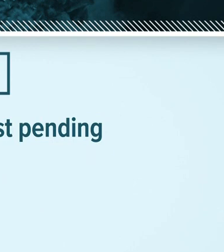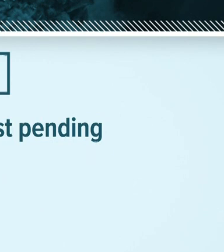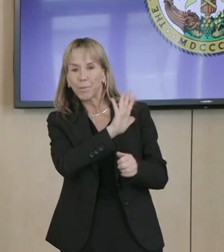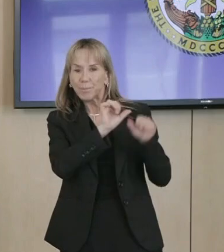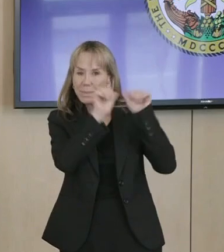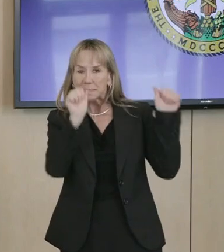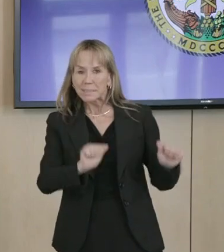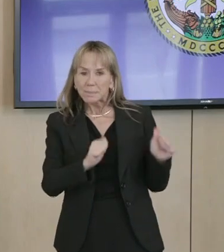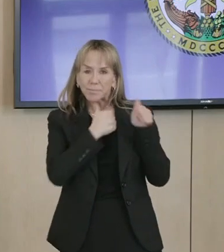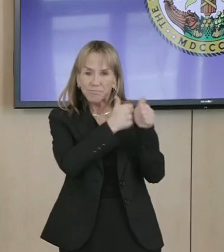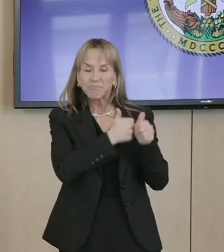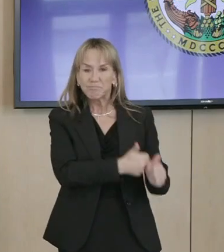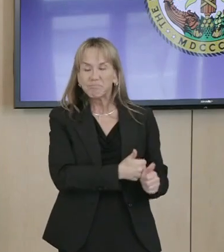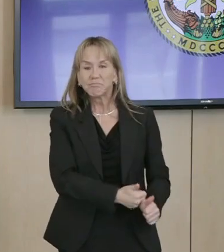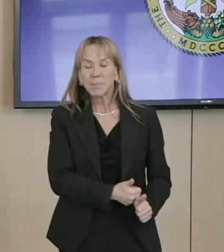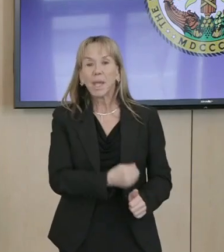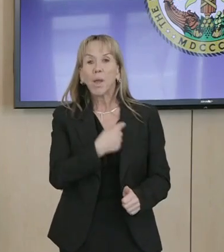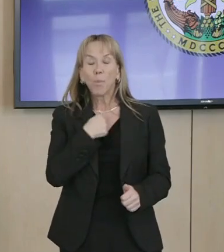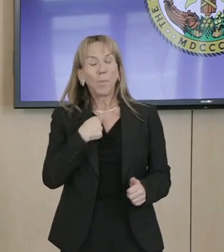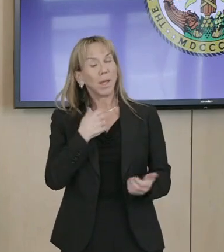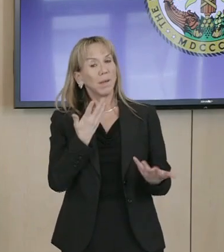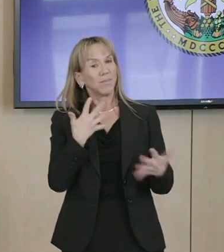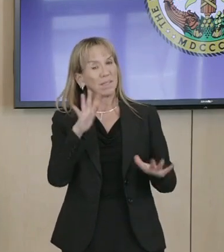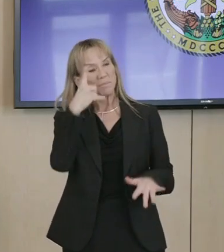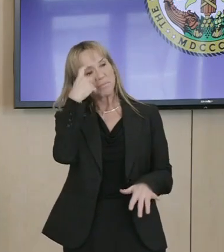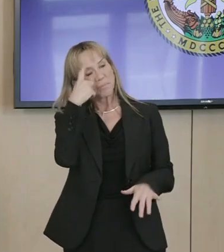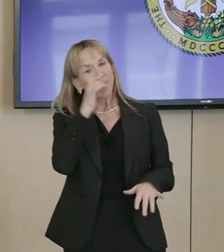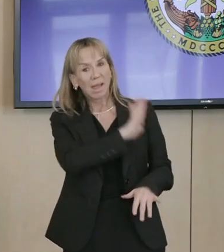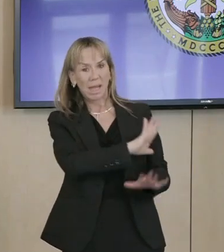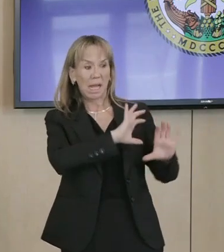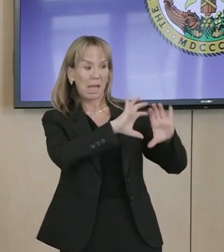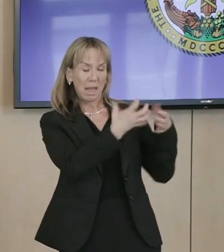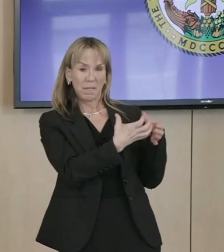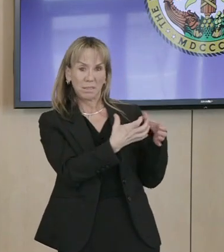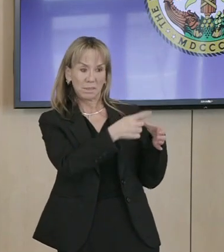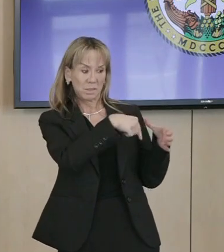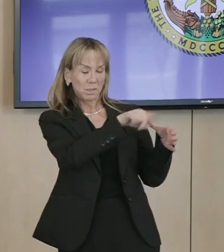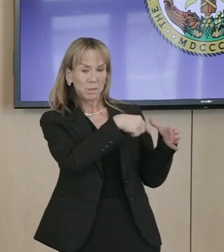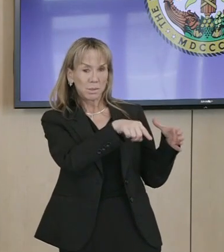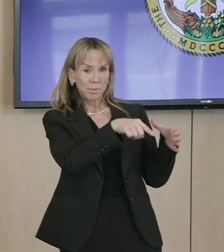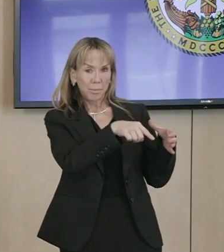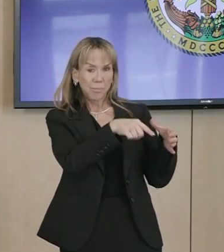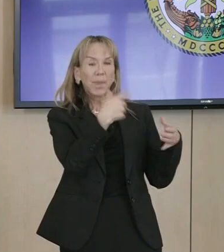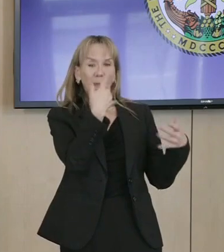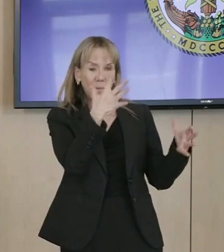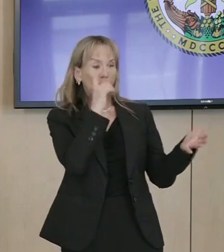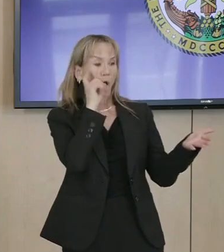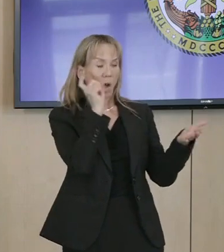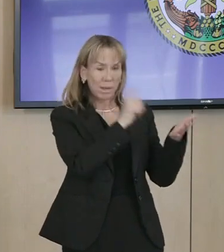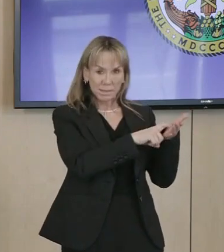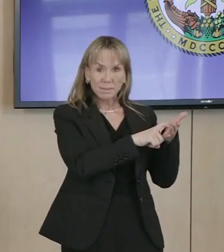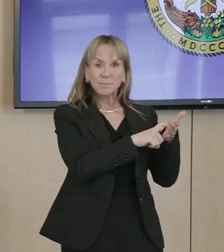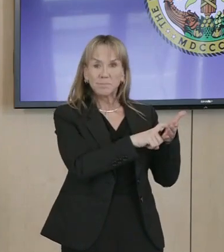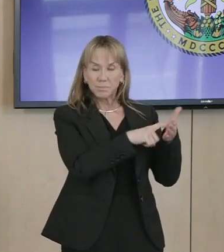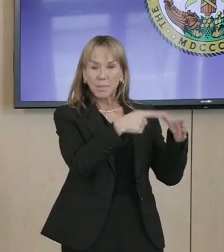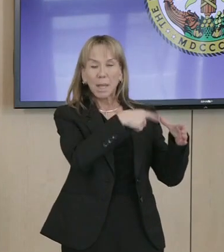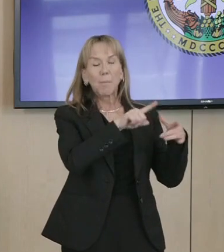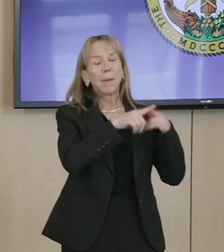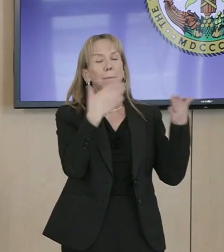ADDITIONAL INPATIENTS IN ISOLATION WITH PENDING TEST RESULTS. 126 PEOPLE ARE ADDITIONAL INPATIENTS IN ISOLATION WITH PENDING TEST RESULTS. 126 PEOPLE ARE ALSO ISOLATION WITH PENDING TEST RESULTS. 126 PEOPLE ARE ALSO ISOLATION WITH PENDING TEST RESULTS. 126 PEOPLE ARE ALSO UNDER ISOLATION WITH PENDING TEST RESULTS. 126 PEOPLE ARE ALSO UNDER INVESTIGATION. ISOLATION WITH PENDING TEST RESULTS. 126 PEOPLE ARE ALSO UNDER INVESTIGATION. THERE ISOLATION WITH PENDING TEST RESULTS. 126 PEOPLE ARE ALSO UNDER INVESTIGATION. THERE HAVE RESULTS. 126 PEOPLE ARE ALSO UNDER INVESTIGATION. THERE HAVE RESULTS. 126 PEOPLE ARE ALSO UNDER INVESTIGATION. THERE HAVE BEEN RESULTS. 126 PEOPLE ARE ALSO UNDER INVESTIGATION. THERE HAVE BEEN 128 RESULTS. 126 PEOPLE ARE ALSO UNDER INVESTIGATION. THERE HAVE BEEN 128 NEGATIVE RESULTS. 126 PEOPLE ARE ALSO UNDER INVESTIGATION. THERE HAVE BEEN 128 NEGATIVE TEST RESULTS. 126 PEOPLE ARE ALSO UNDER INVESTIGATION. THERE HAVE BEEN 128 NEGATIVE TEST RESULTS UNDER INVESTIGATION. THERE HAVE BEEN 128 NEGATIVE TEST RESULTS UNDER INVESTIGATION. THERE HAVE BEEN 128 NEGATIVE TEST RESULTS .WE UNDER INVESTIGATION. THERE HAVE BEEN 128 NEGATIVE TEST RESULTS .WE BELIEVE UNDER INVESTIGATION. THERE HAVE BEEN 128 NEGATIVE TEST RESULTS .WE BELIEVE THAT UNDER INVESTIGATION. THERE HAVE BEEN 128 NEGATIVE TEST RESULTS .WE BELIEVE THAT THIS UNDER INVESTIGATION. THERE HAVE BEEN 128 NEGATIVE TEST RESULTS .WE BELIEVE THAT THIS CLUSTER BEEN 128 NEGATIVE TEST RESULTS .WE BELIEVE THAT THIS CLUSTER BEEN 128 NEGATIVE TEST RESULTS .WE BELIEVE THAT THIS CLUSTER OF